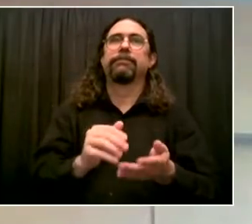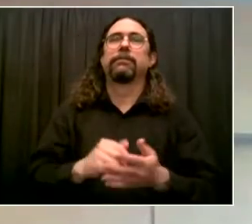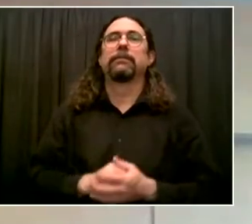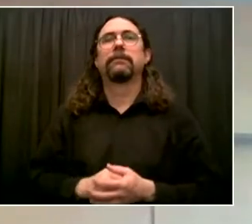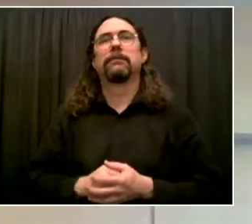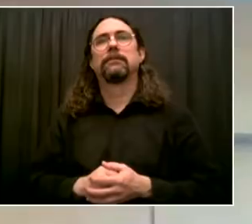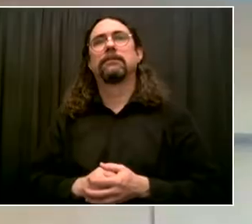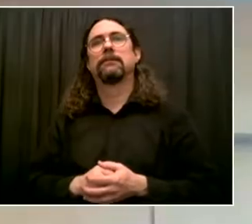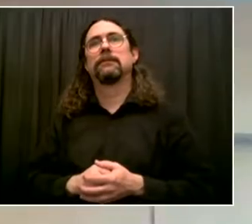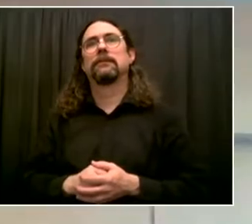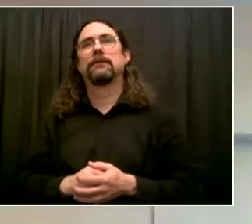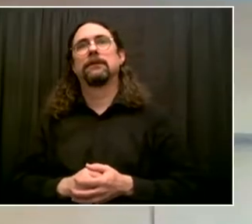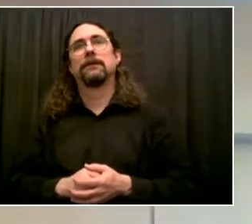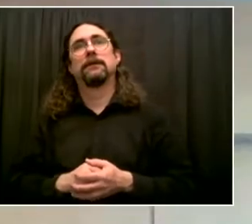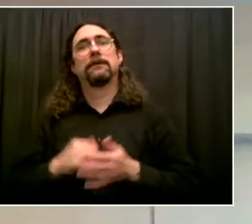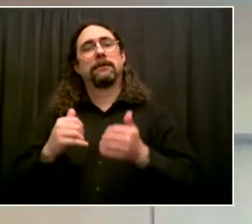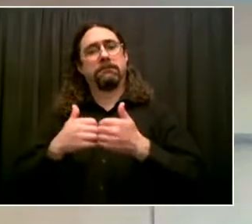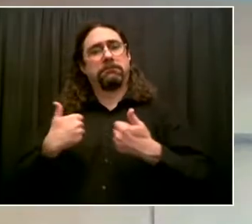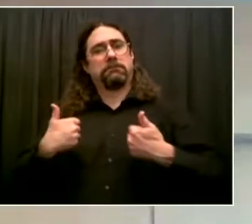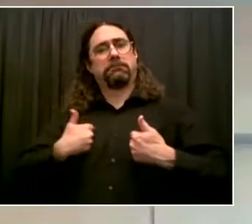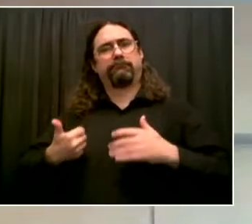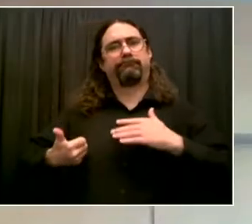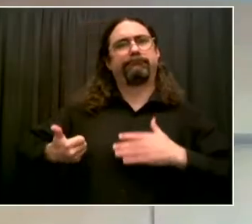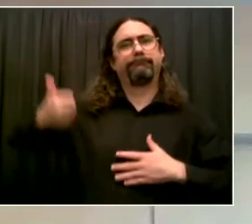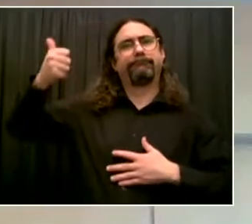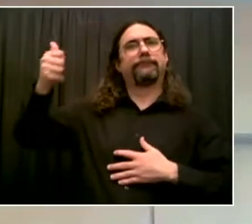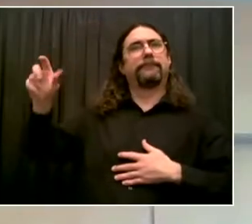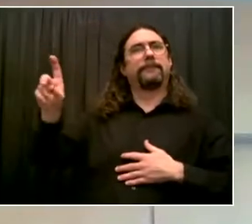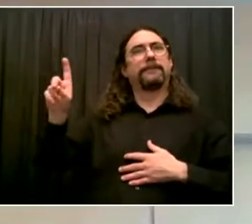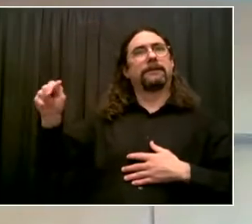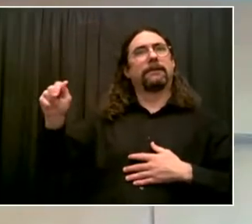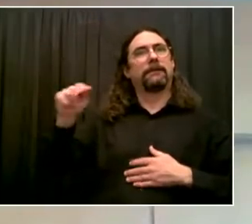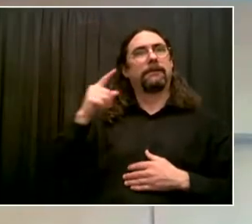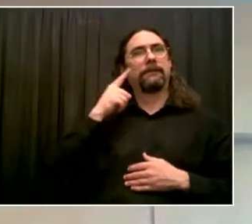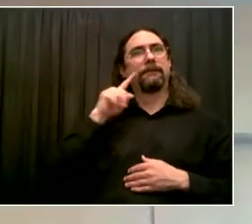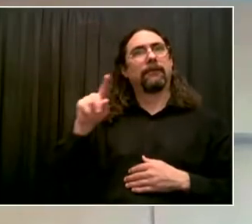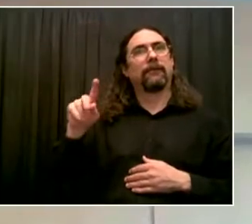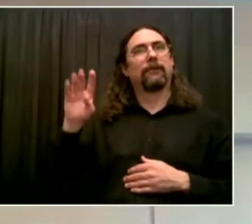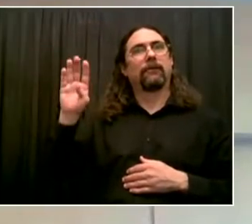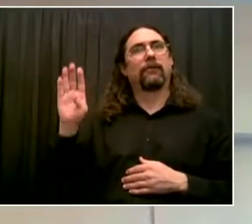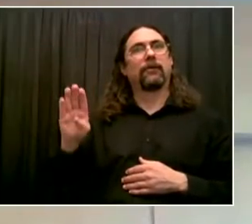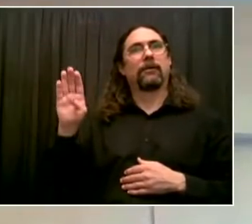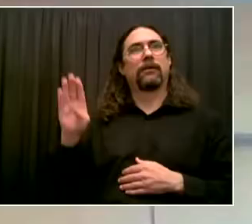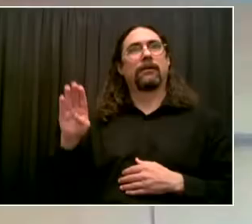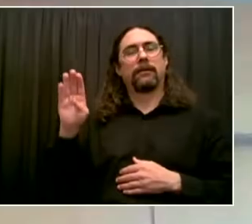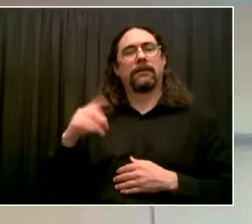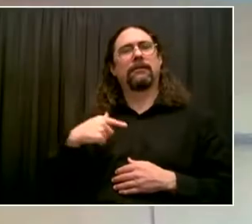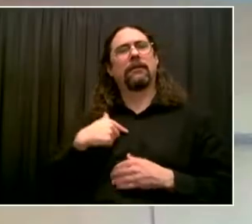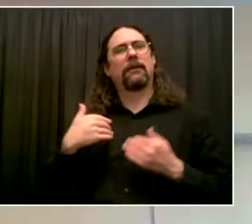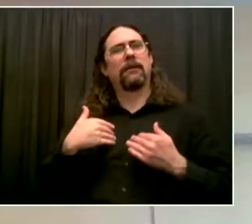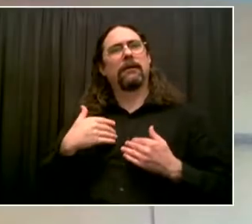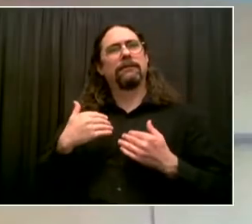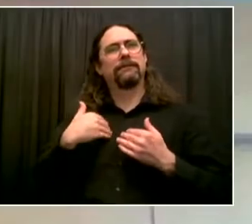THIS GUN -- THESE GUN CRIMES. OUR STRATEGY TINHEBR OOKLYN DAS